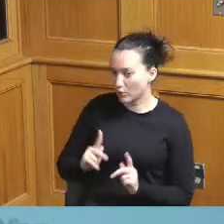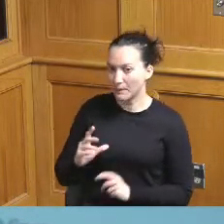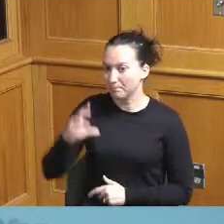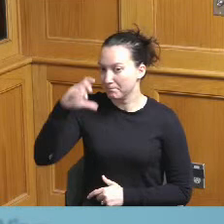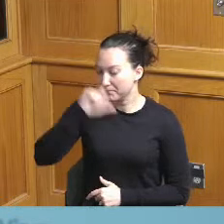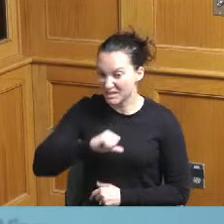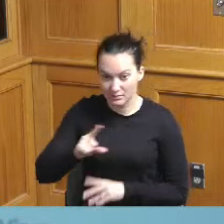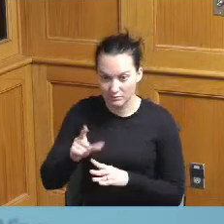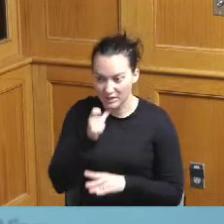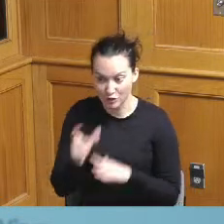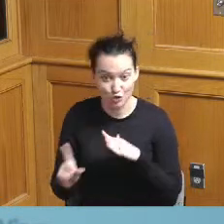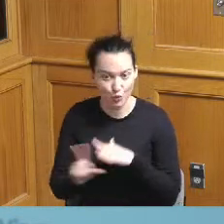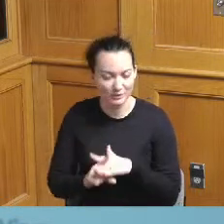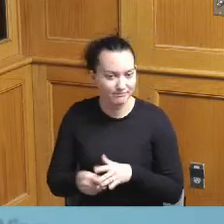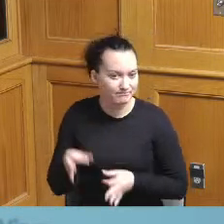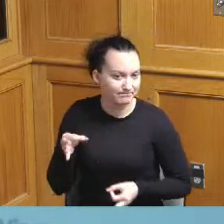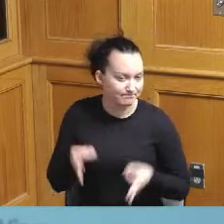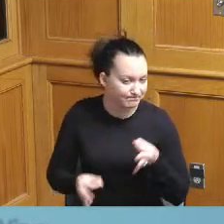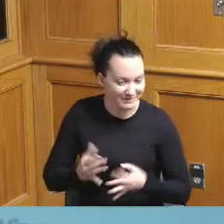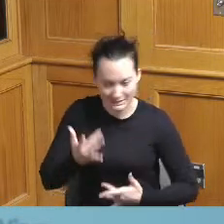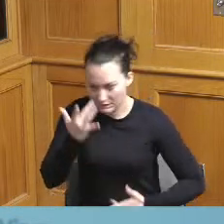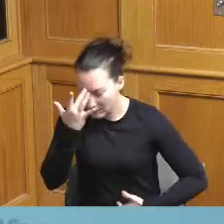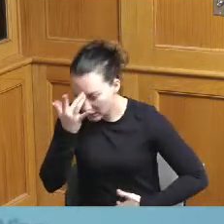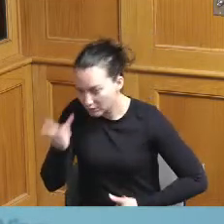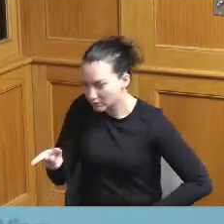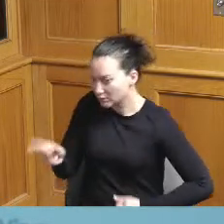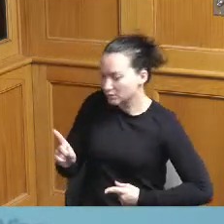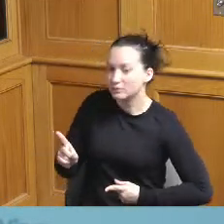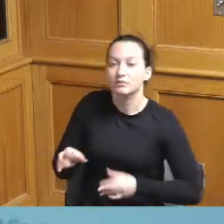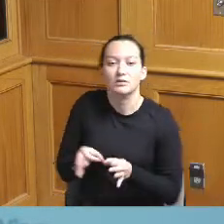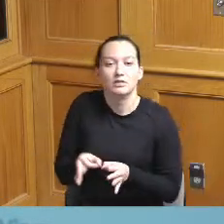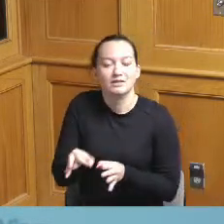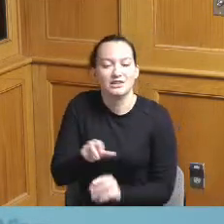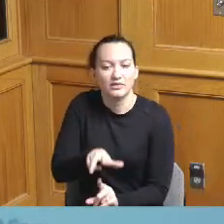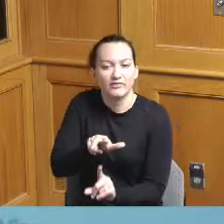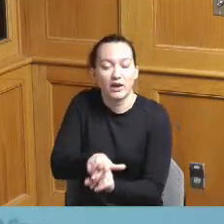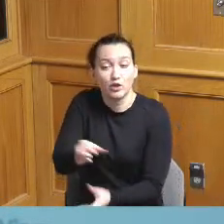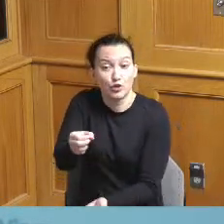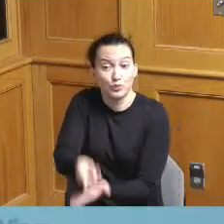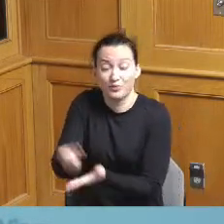due to illness and extensions for filing which were approved by the Supreme Court